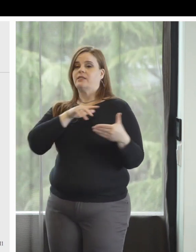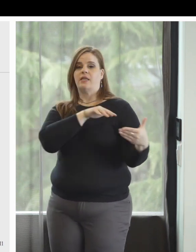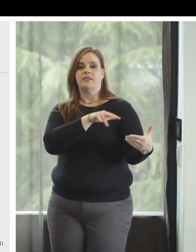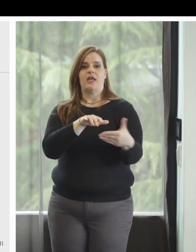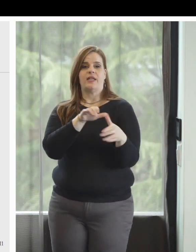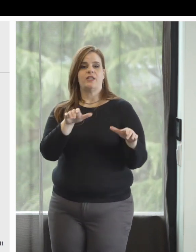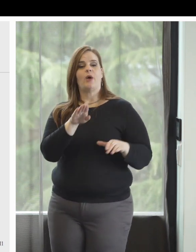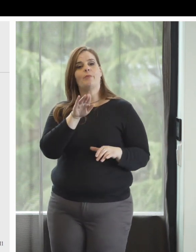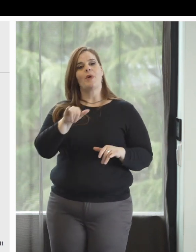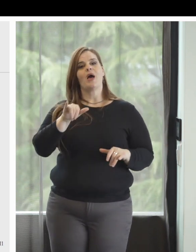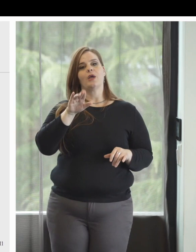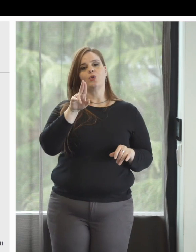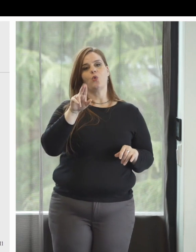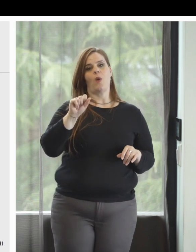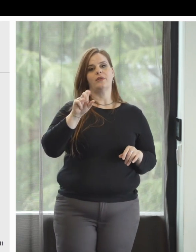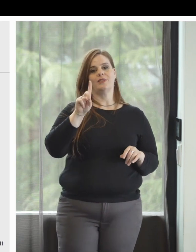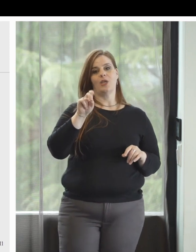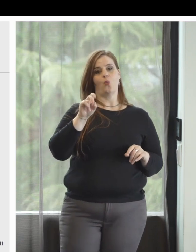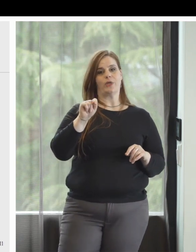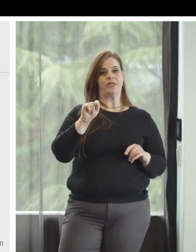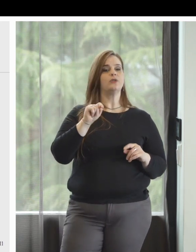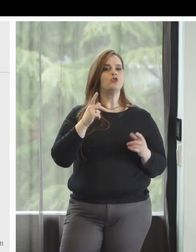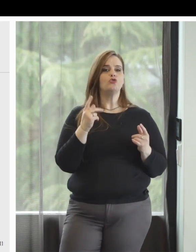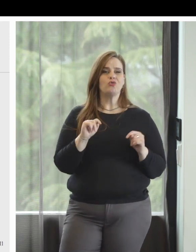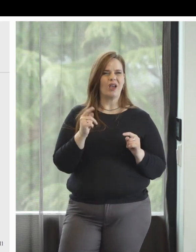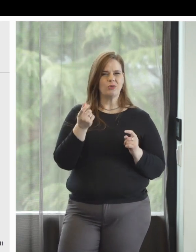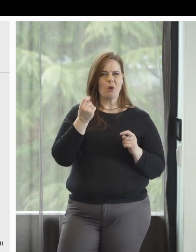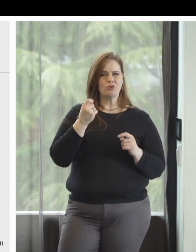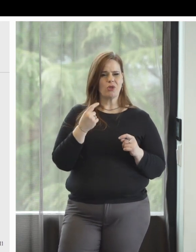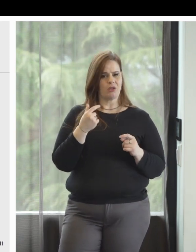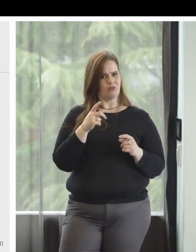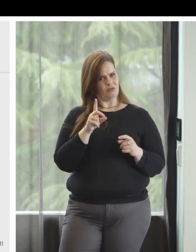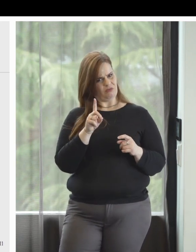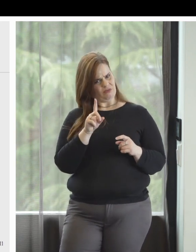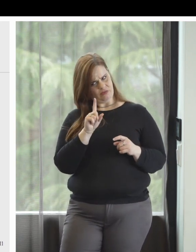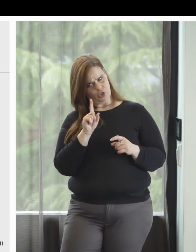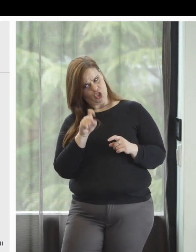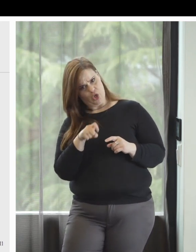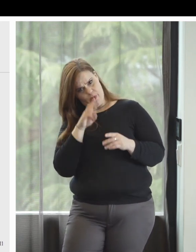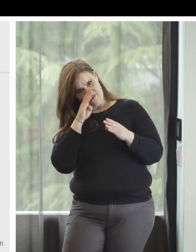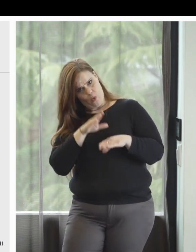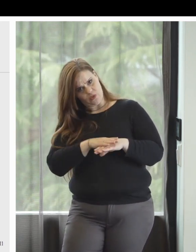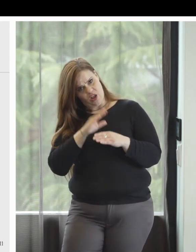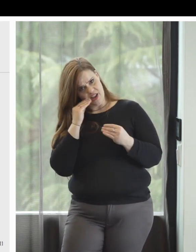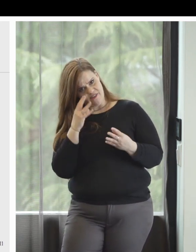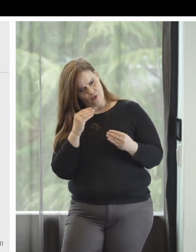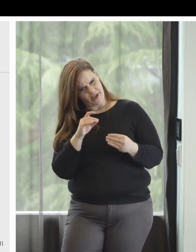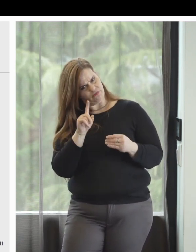DOTA to just try to understand should we really focus on information or is it about correcting the